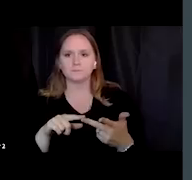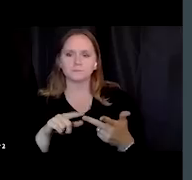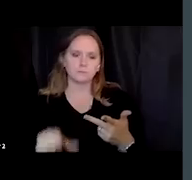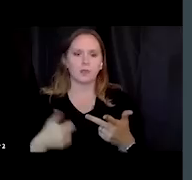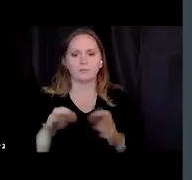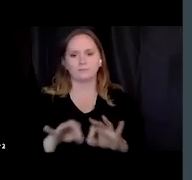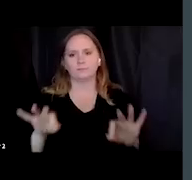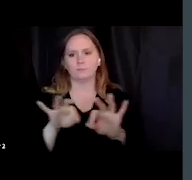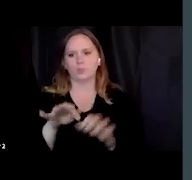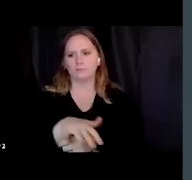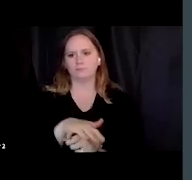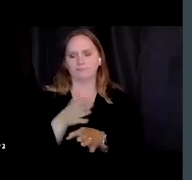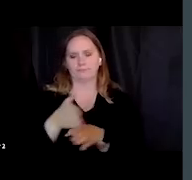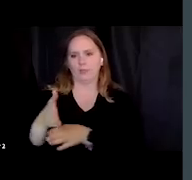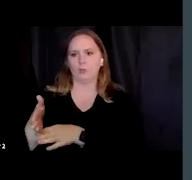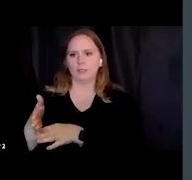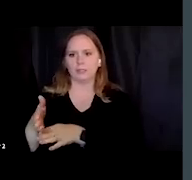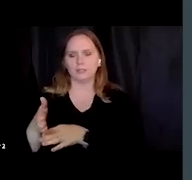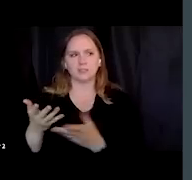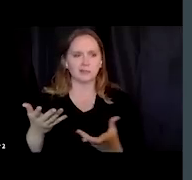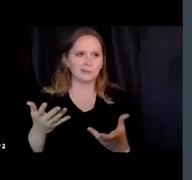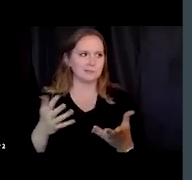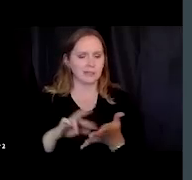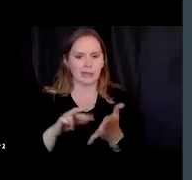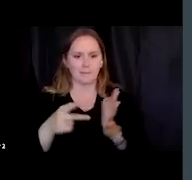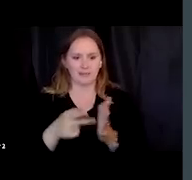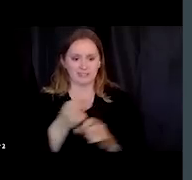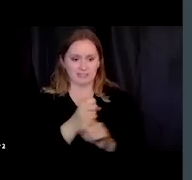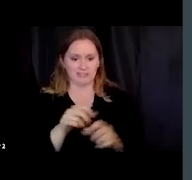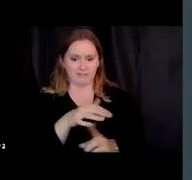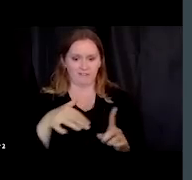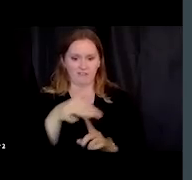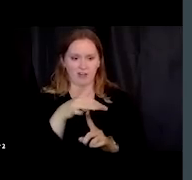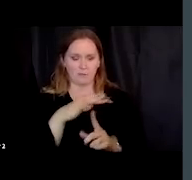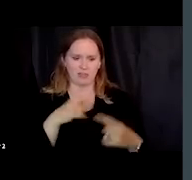basically they have a difficulty maintaining a safe environment for themselves or others.